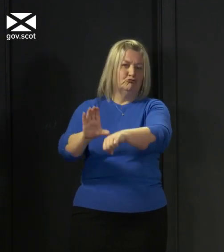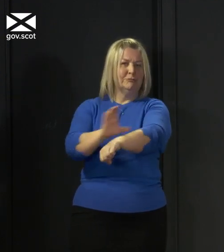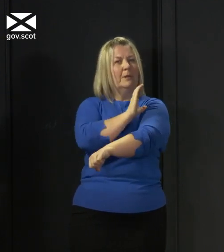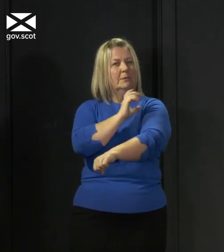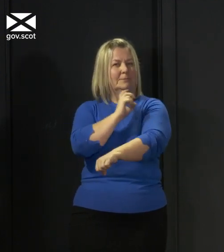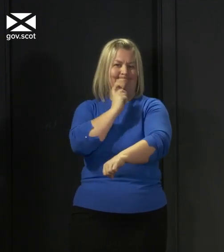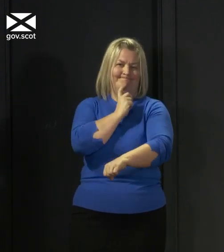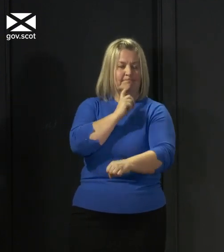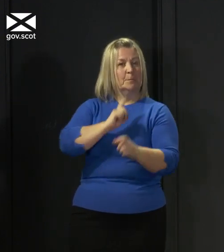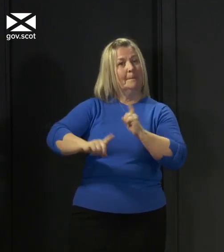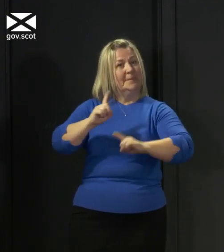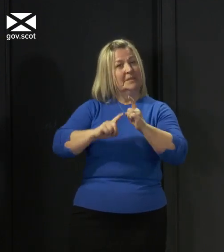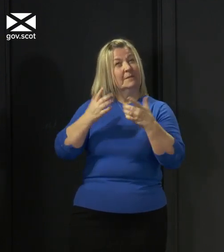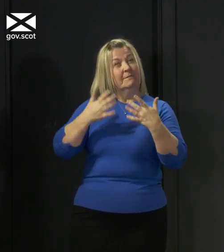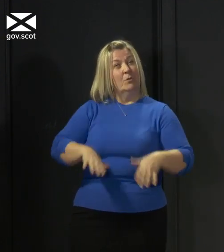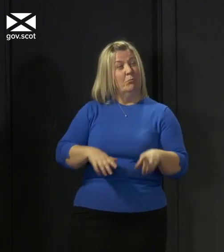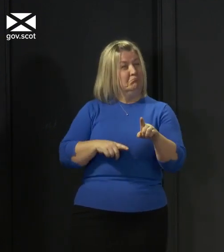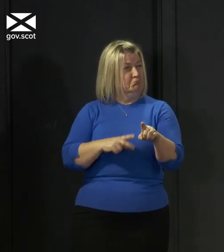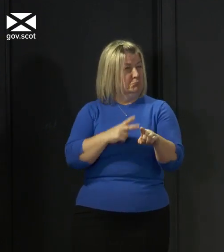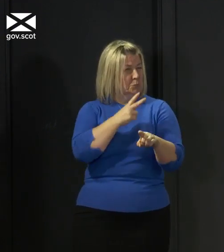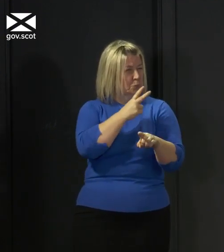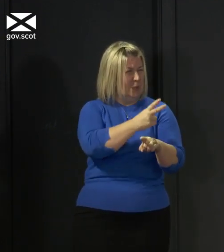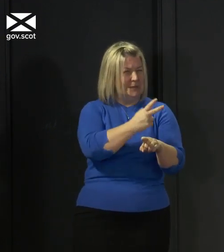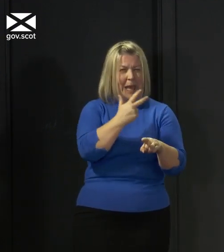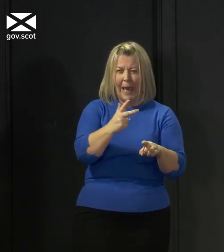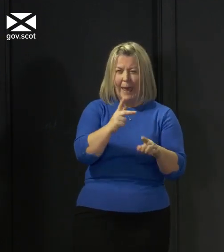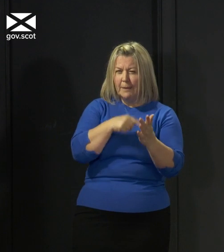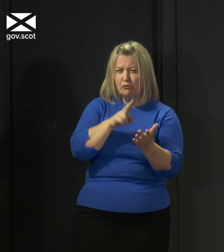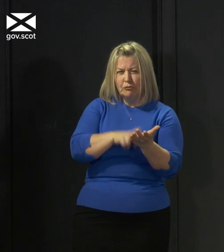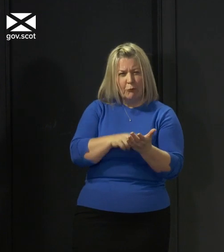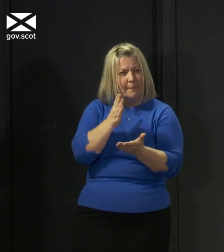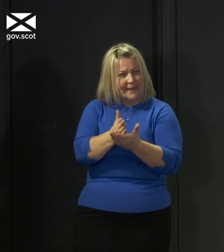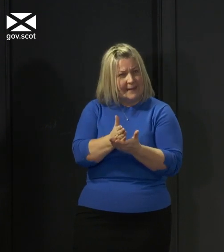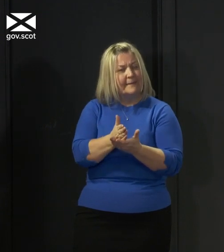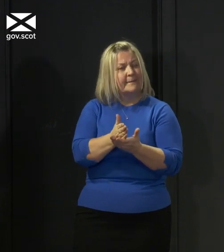29th of January was the first one that I chaired we've been meeting regularly for